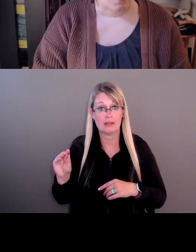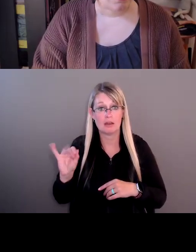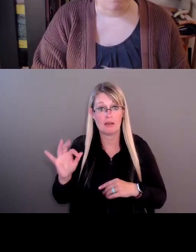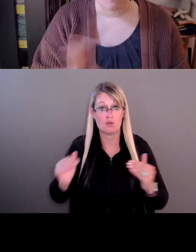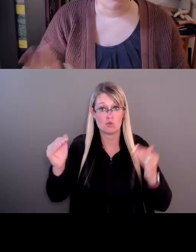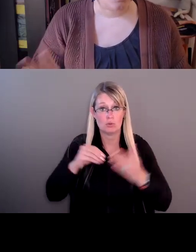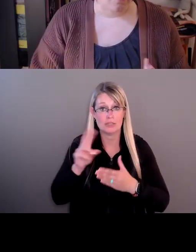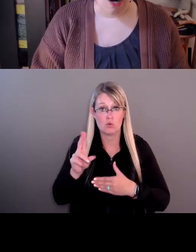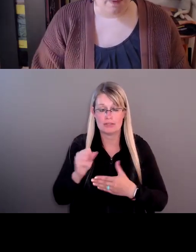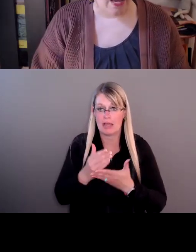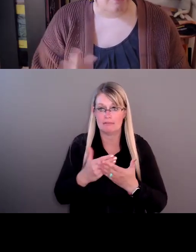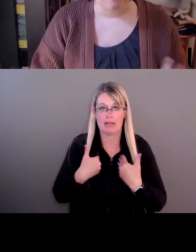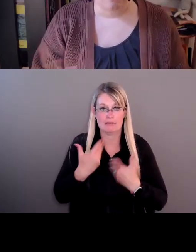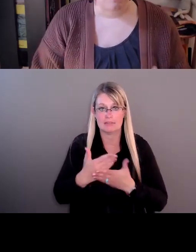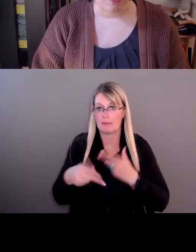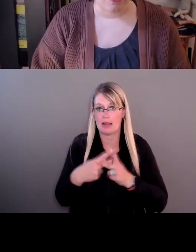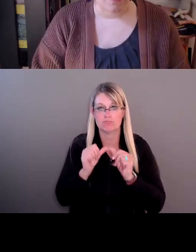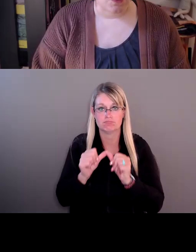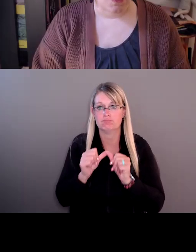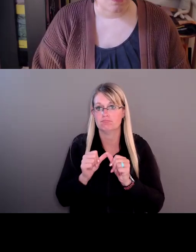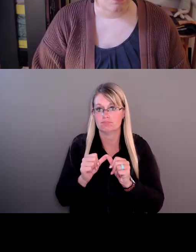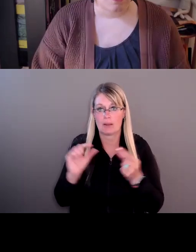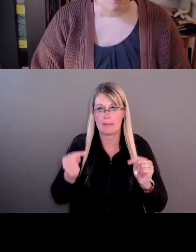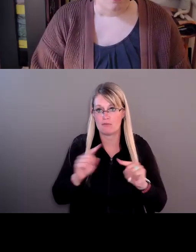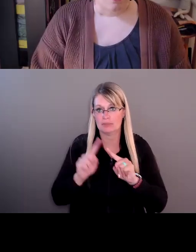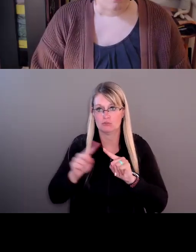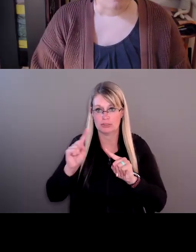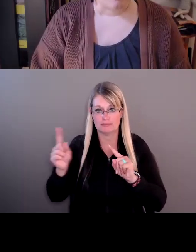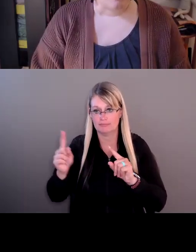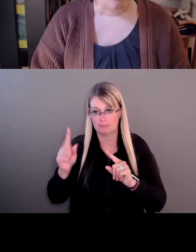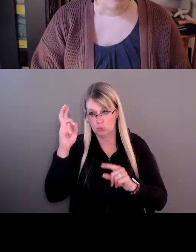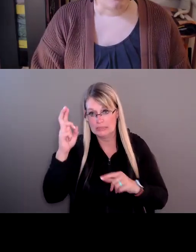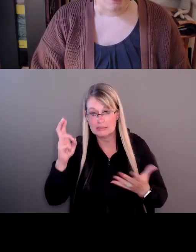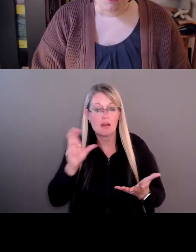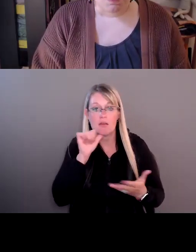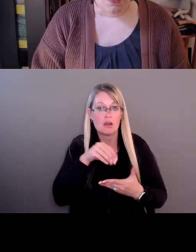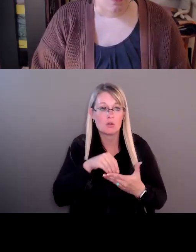U.S. have some type of chronic pain from various sources. It does not include things like epilepsy